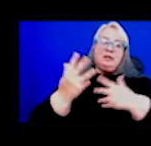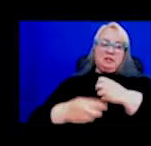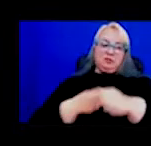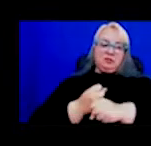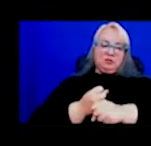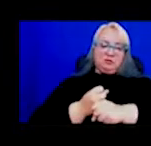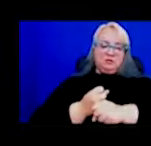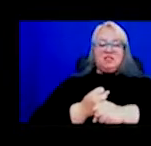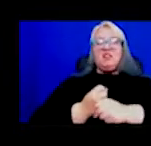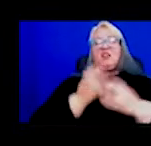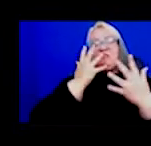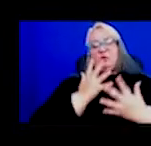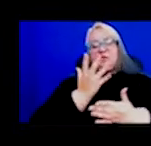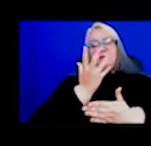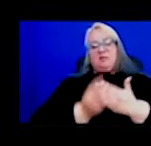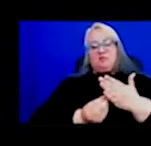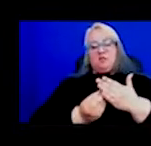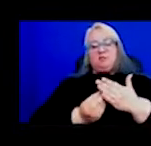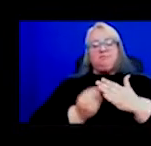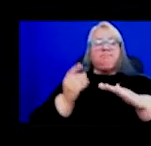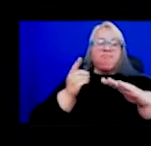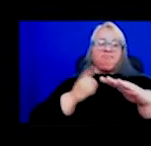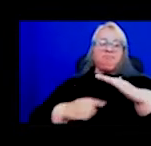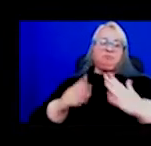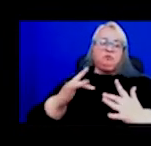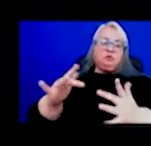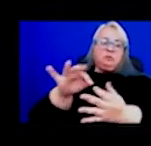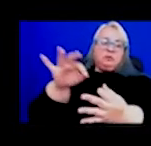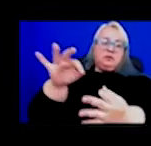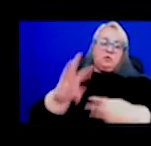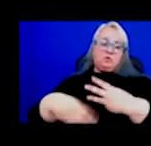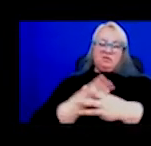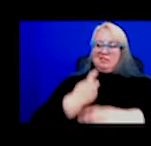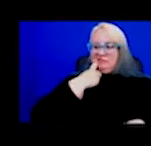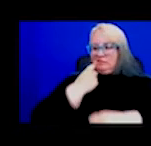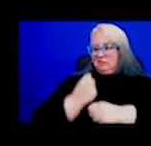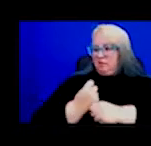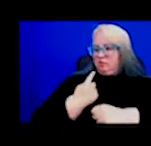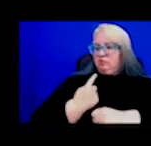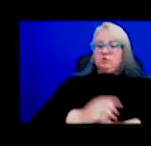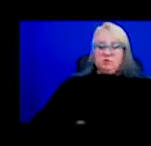on to make his journey to the spirit world as well just last year, but he was a wonderful